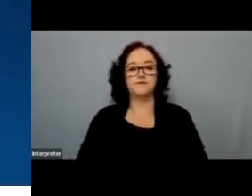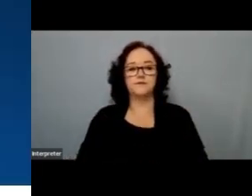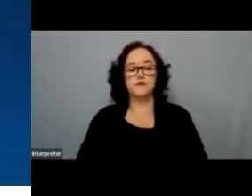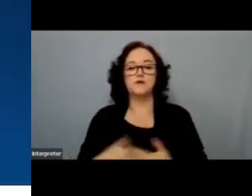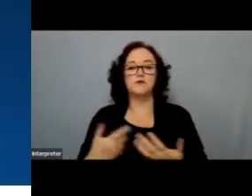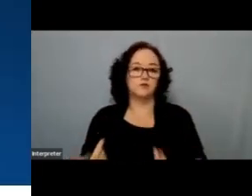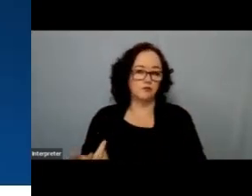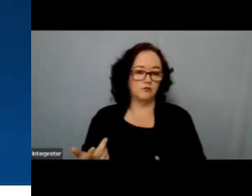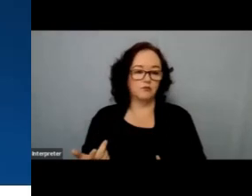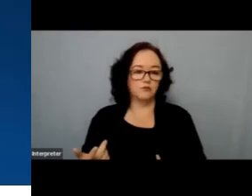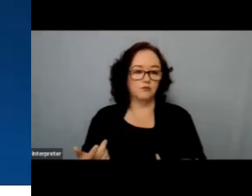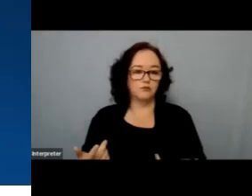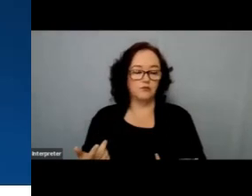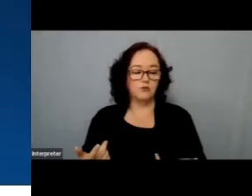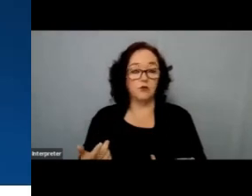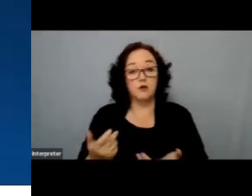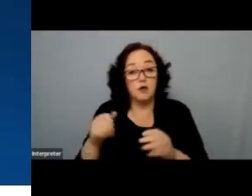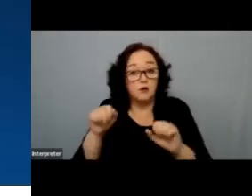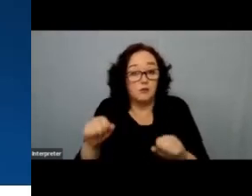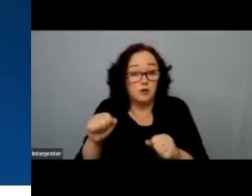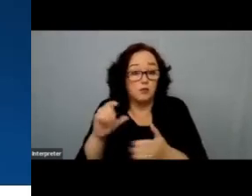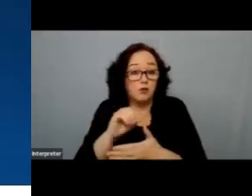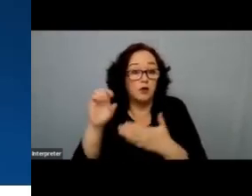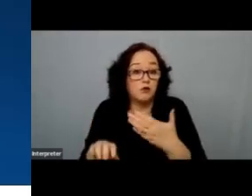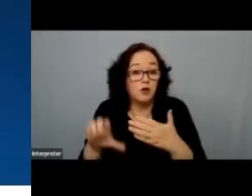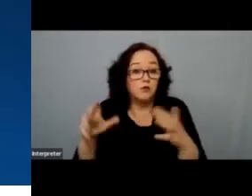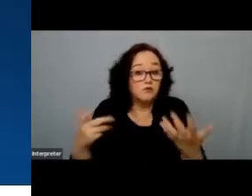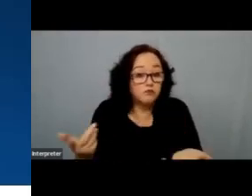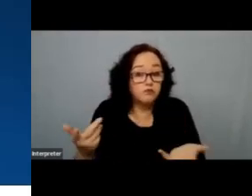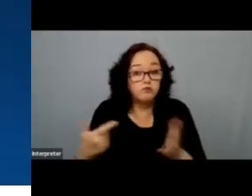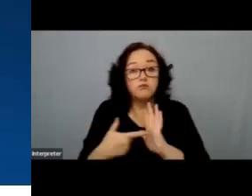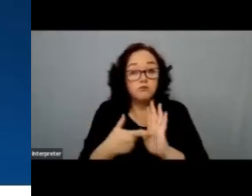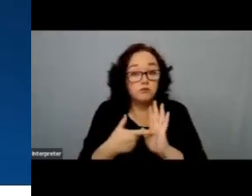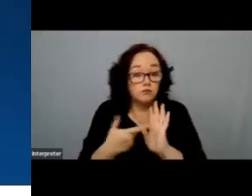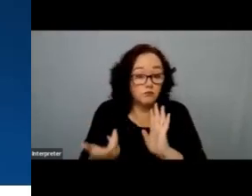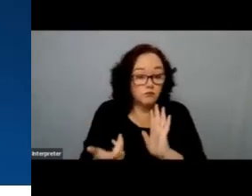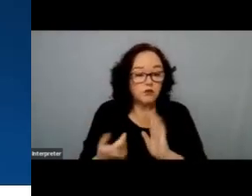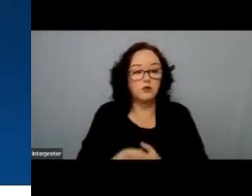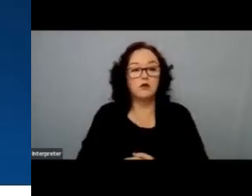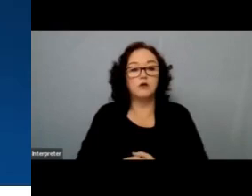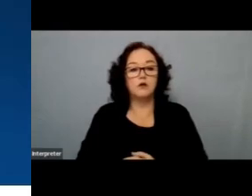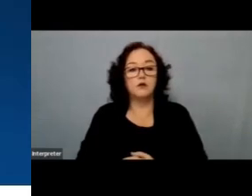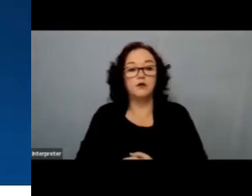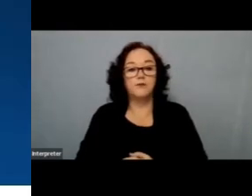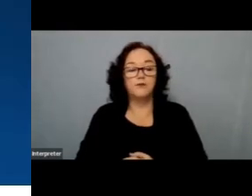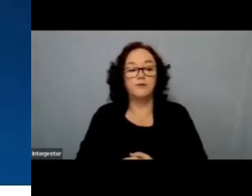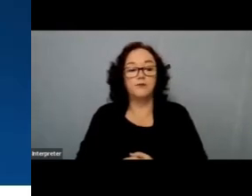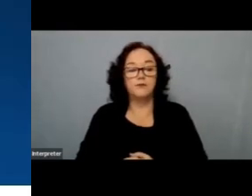could be some potential outcomes to to look at and explore? Of course, best case scenario would